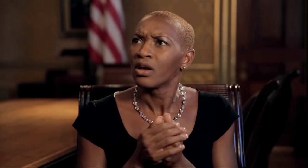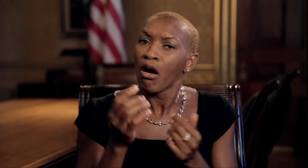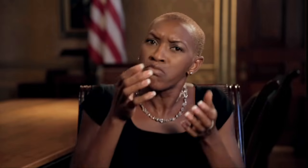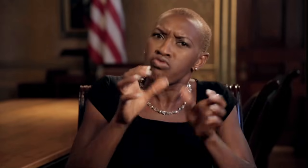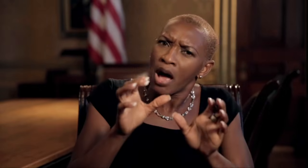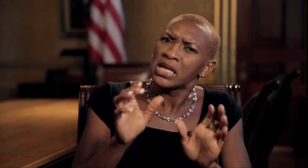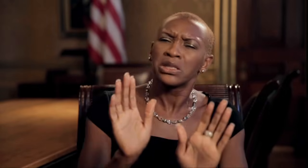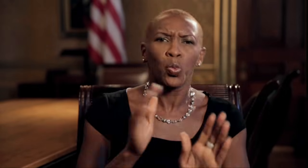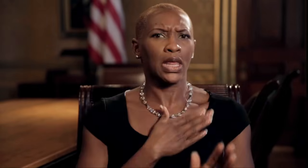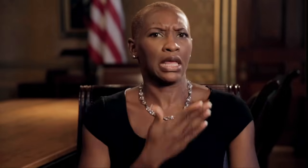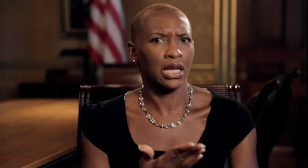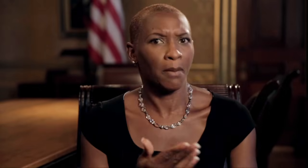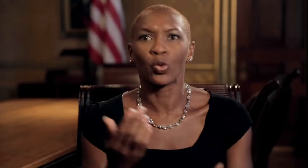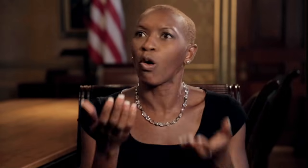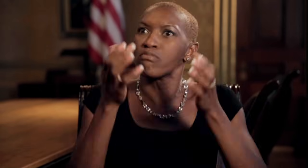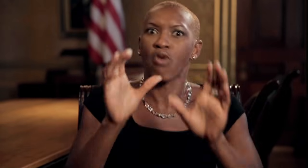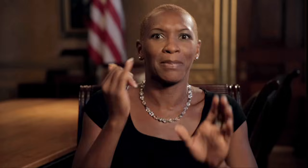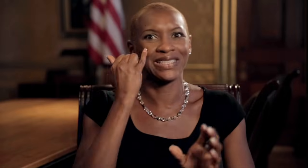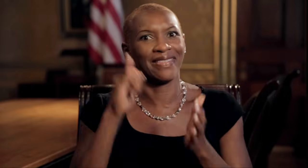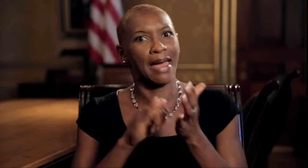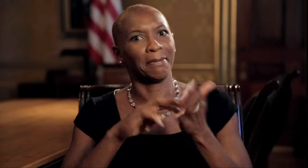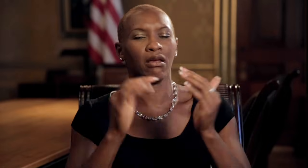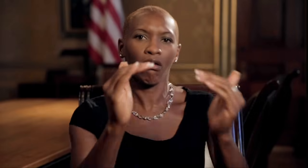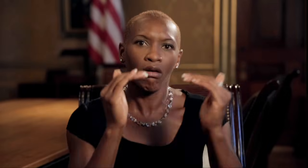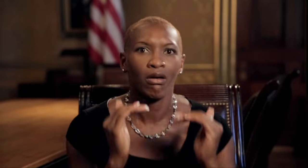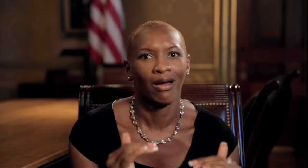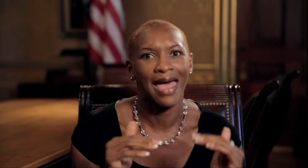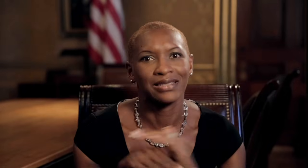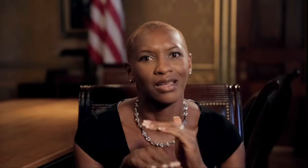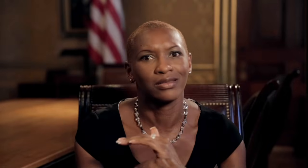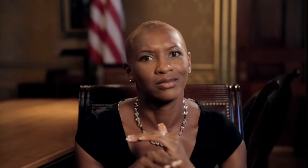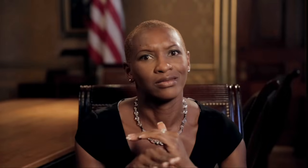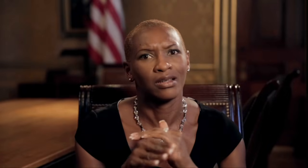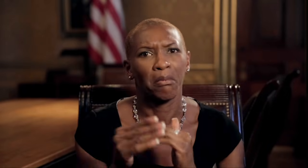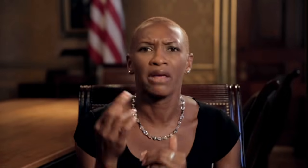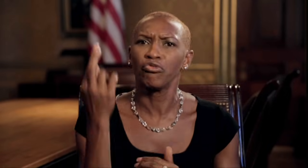be willing to compromise, but don't compromise if it means reduced access.